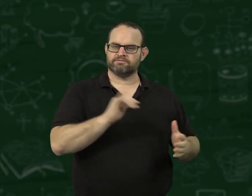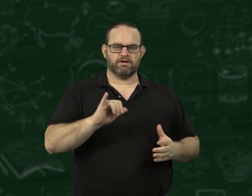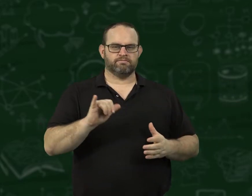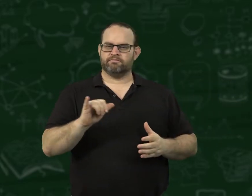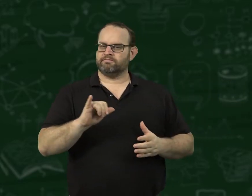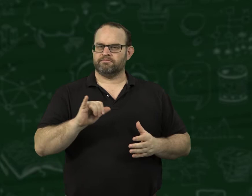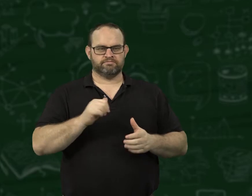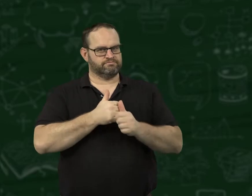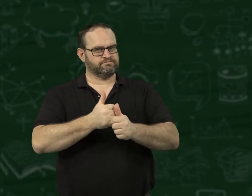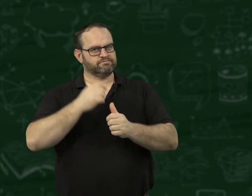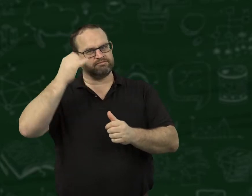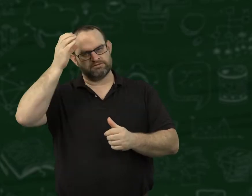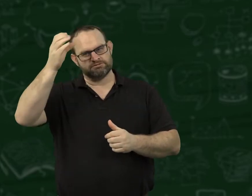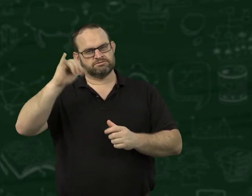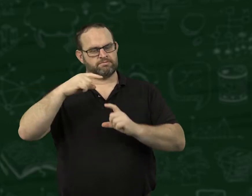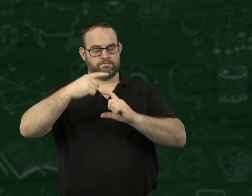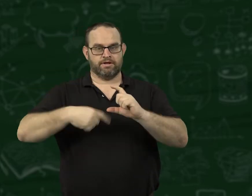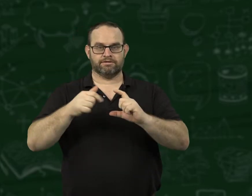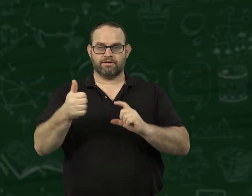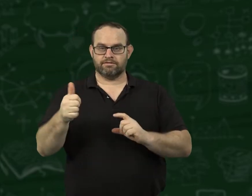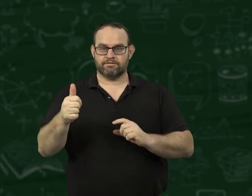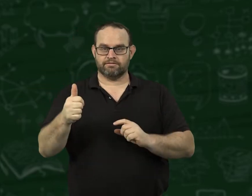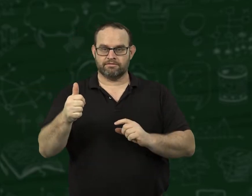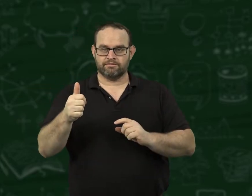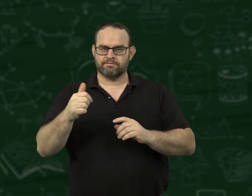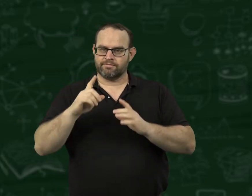It is the same concept as base-ten.